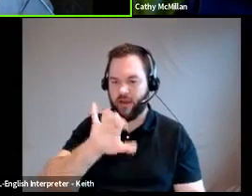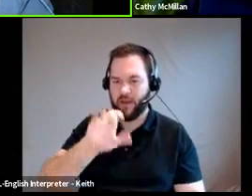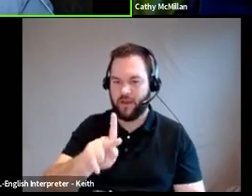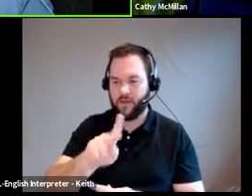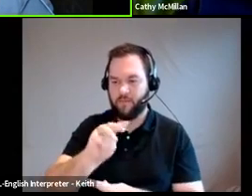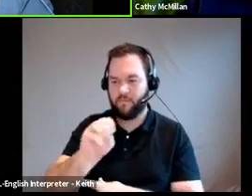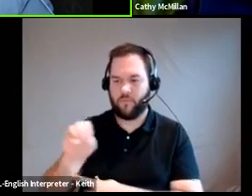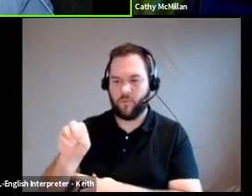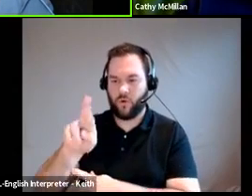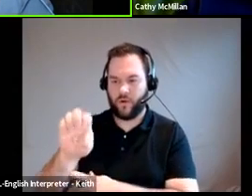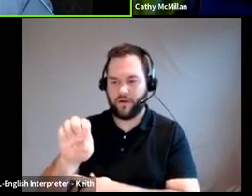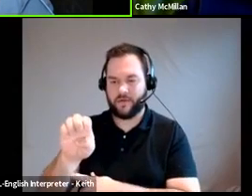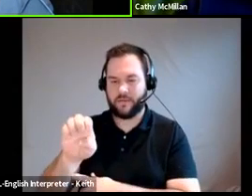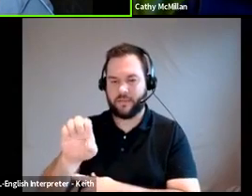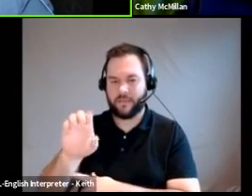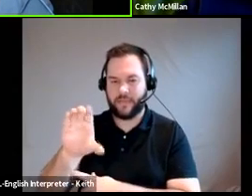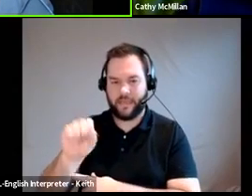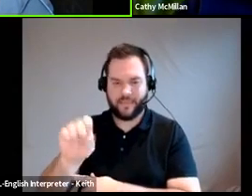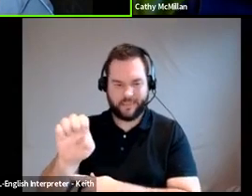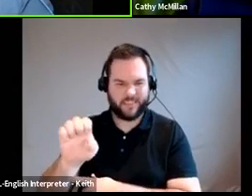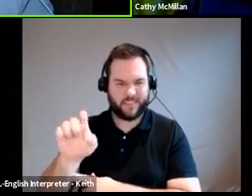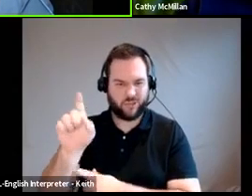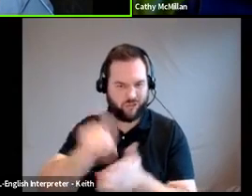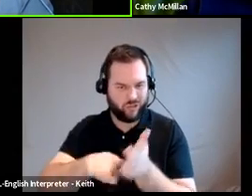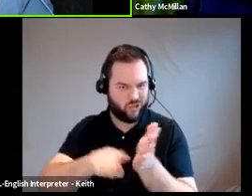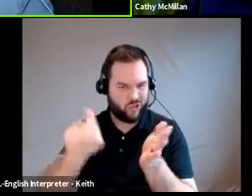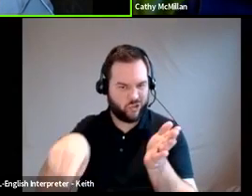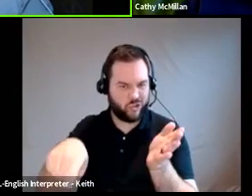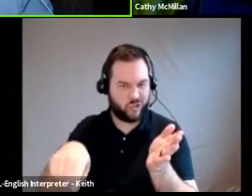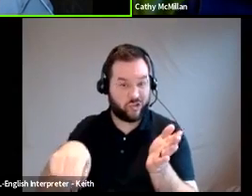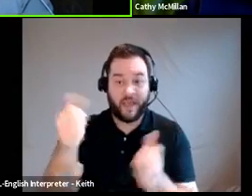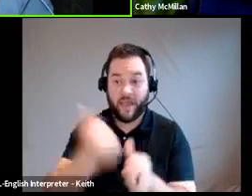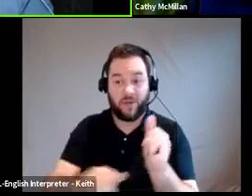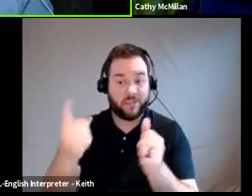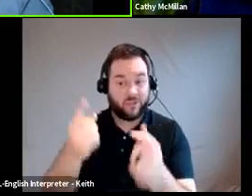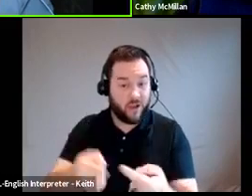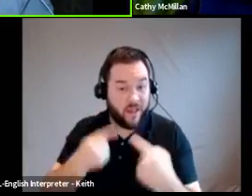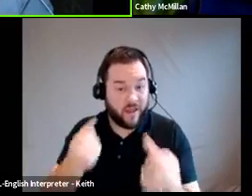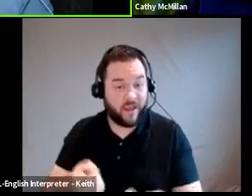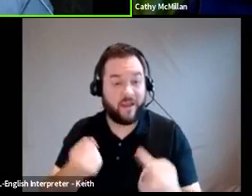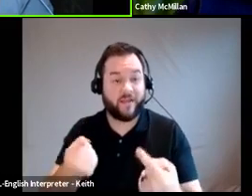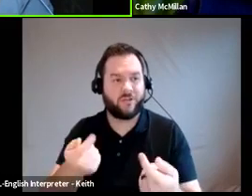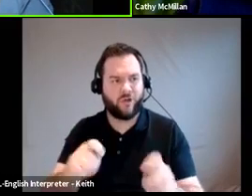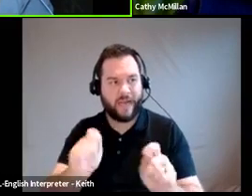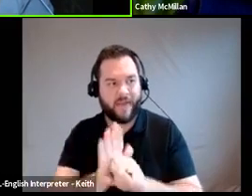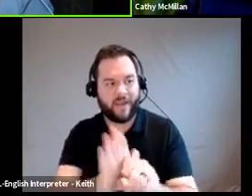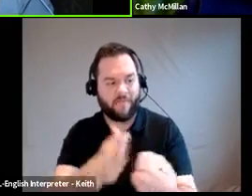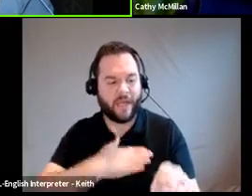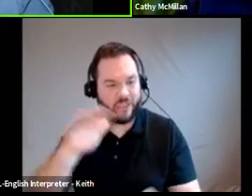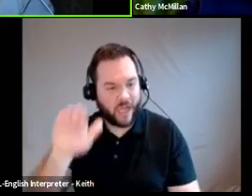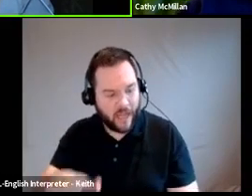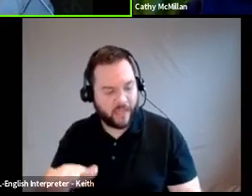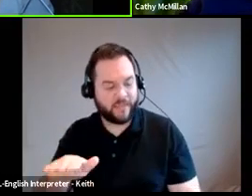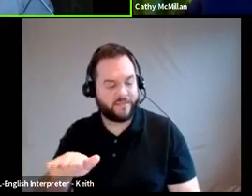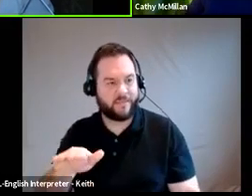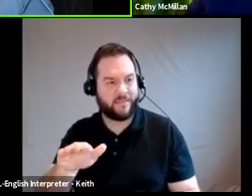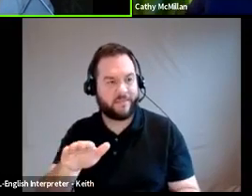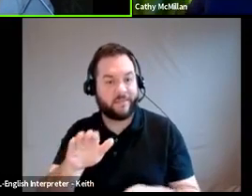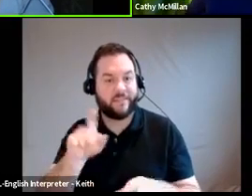the rick mark. That's a really really really important case that everybody should know about as the Rick more case that I think everybody who's having issues. es are trying to advocate